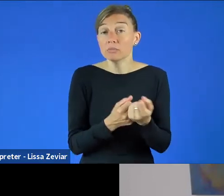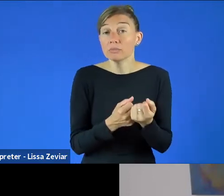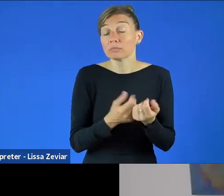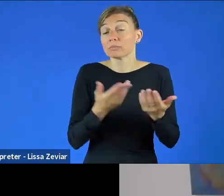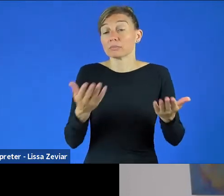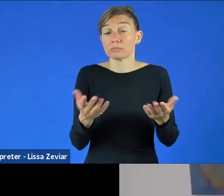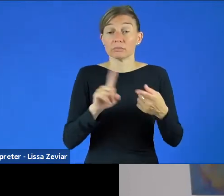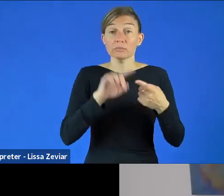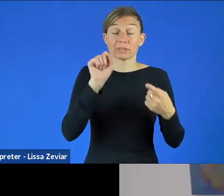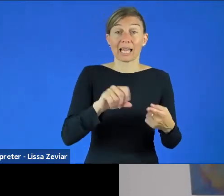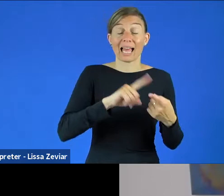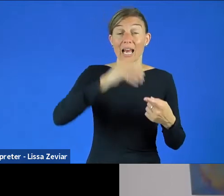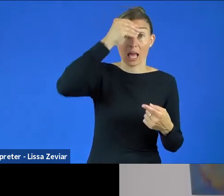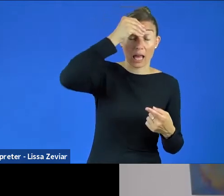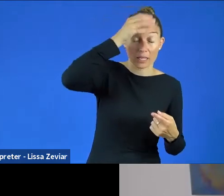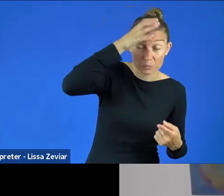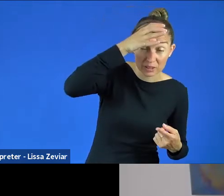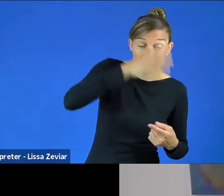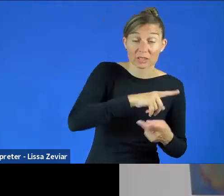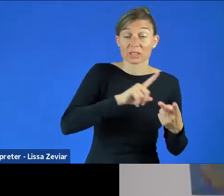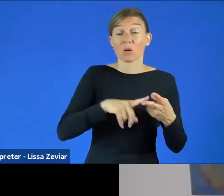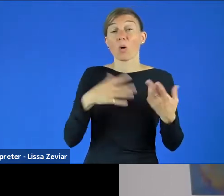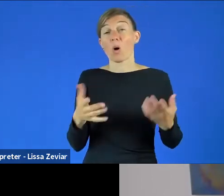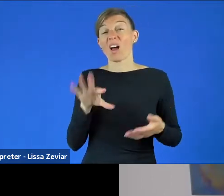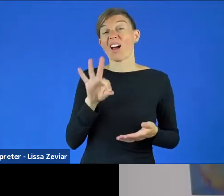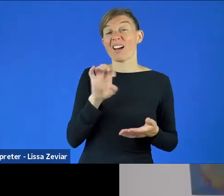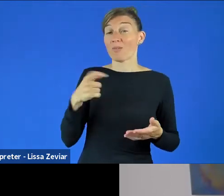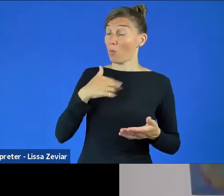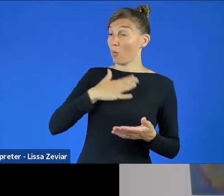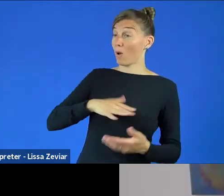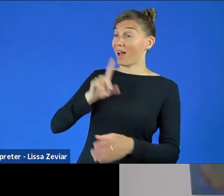Sometimes the fees to join the standardisation body.